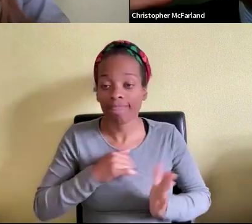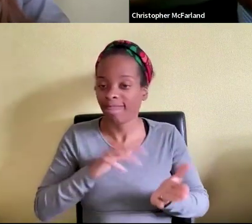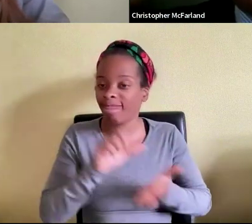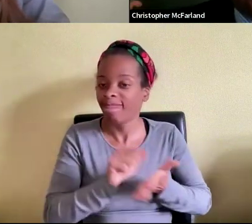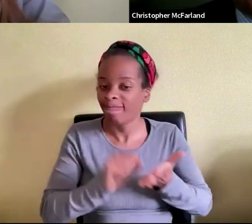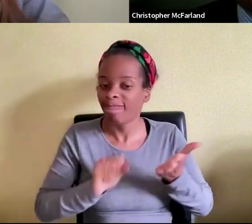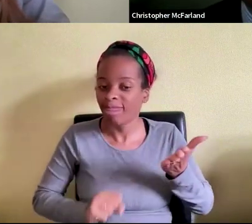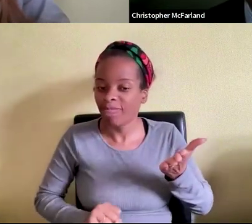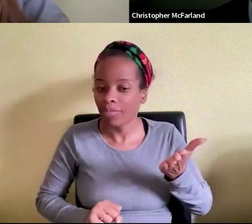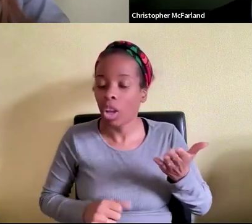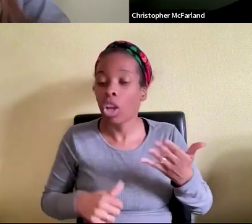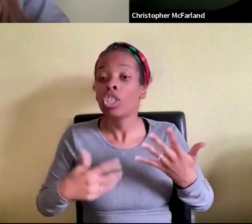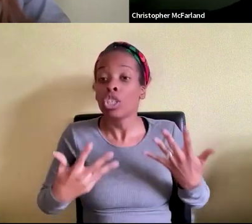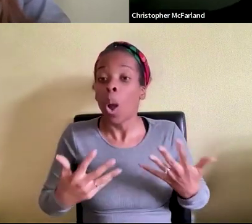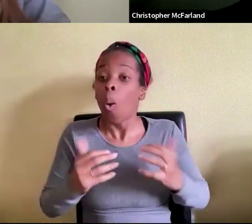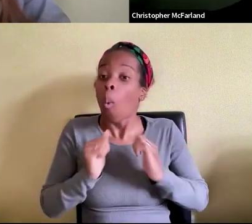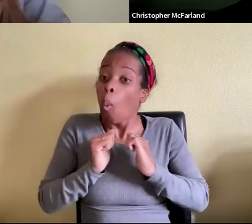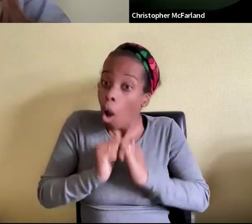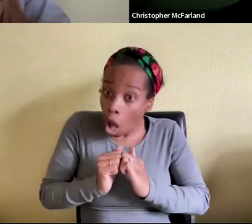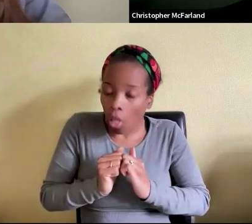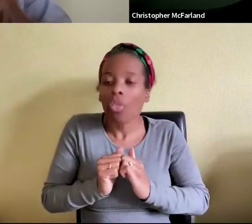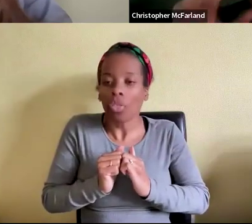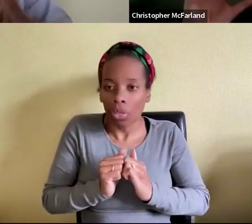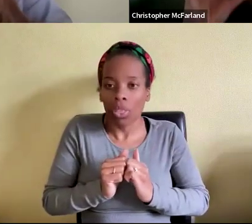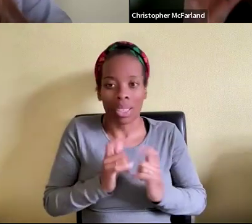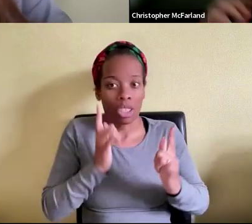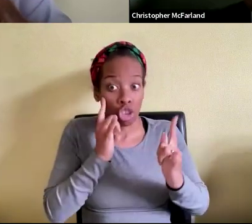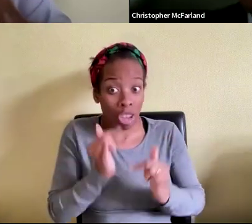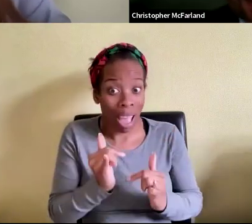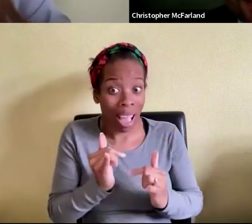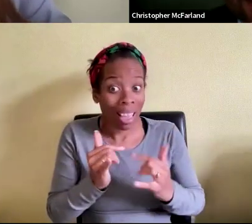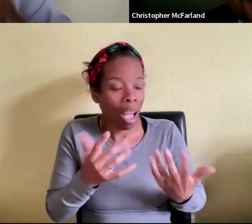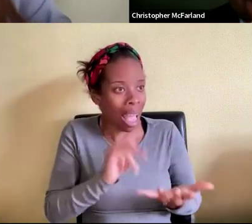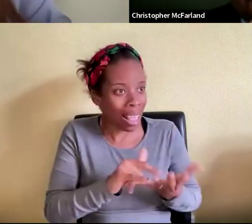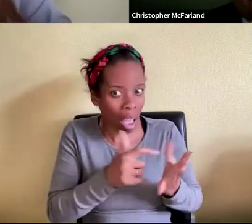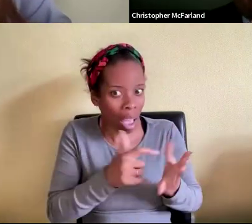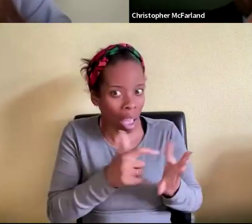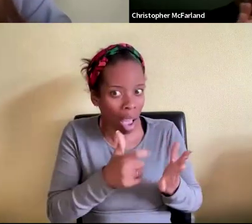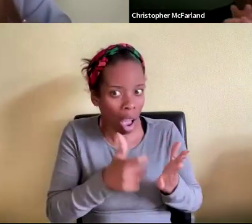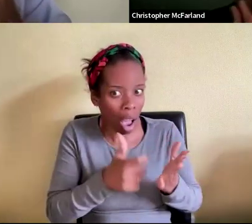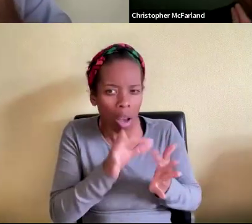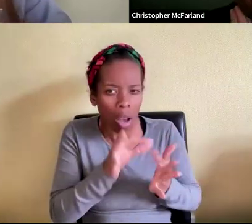that outer limit of unreasonableness. Amelia: Thank you. I think one final question just might be if, Chris,